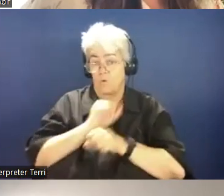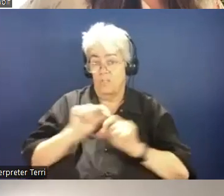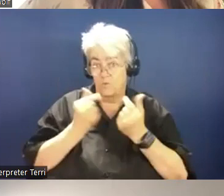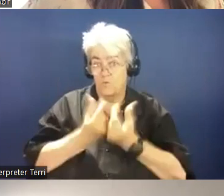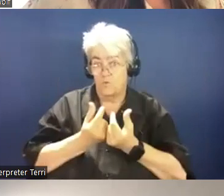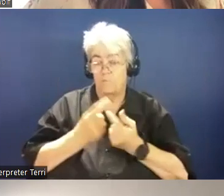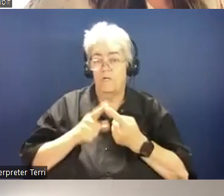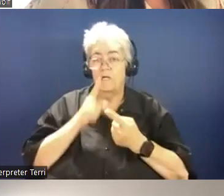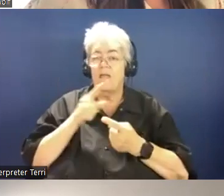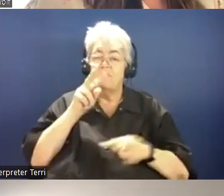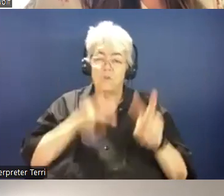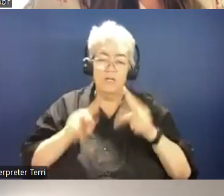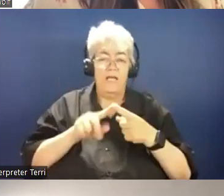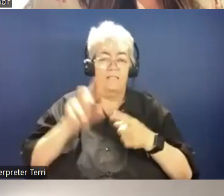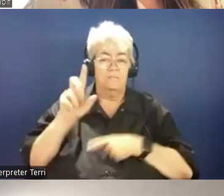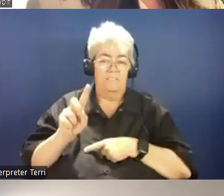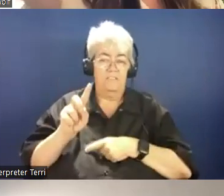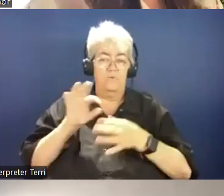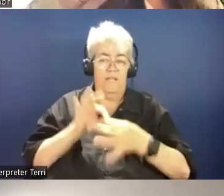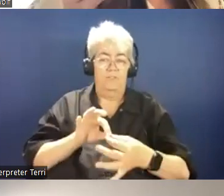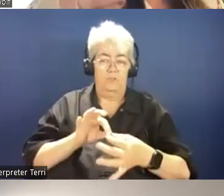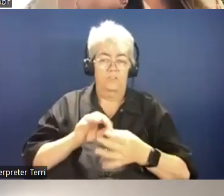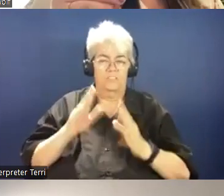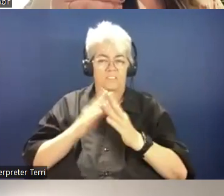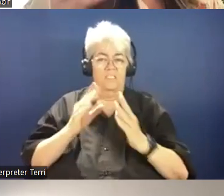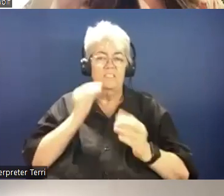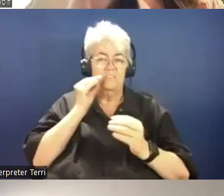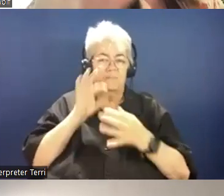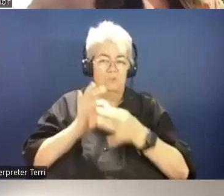That was an additional bill that got merged with our bill. And so they